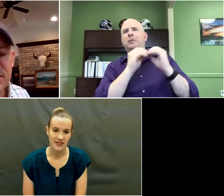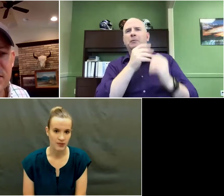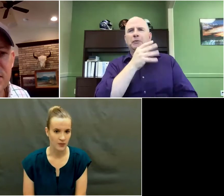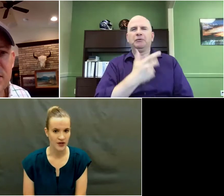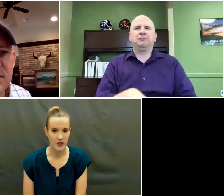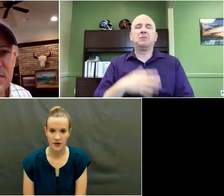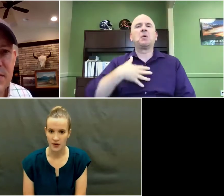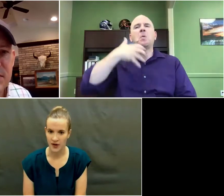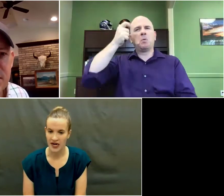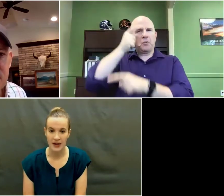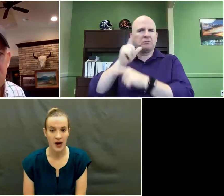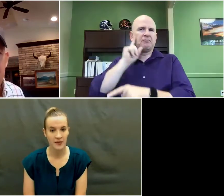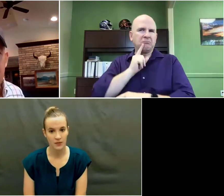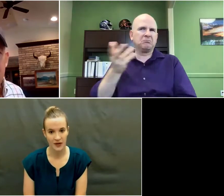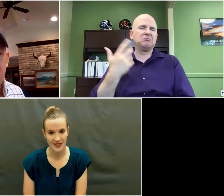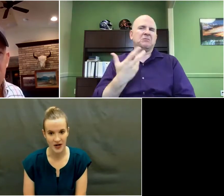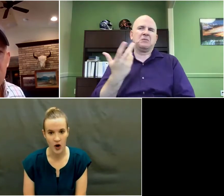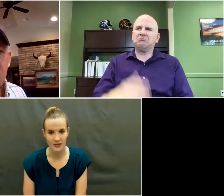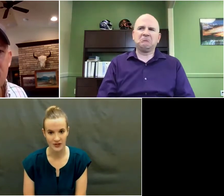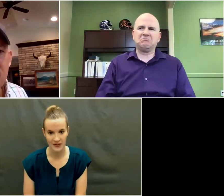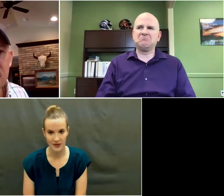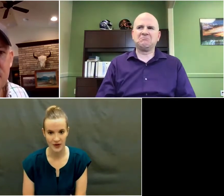breadwinner, who would go to work and my mom was the one who stayed home. So she was the one who